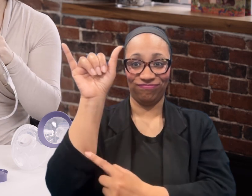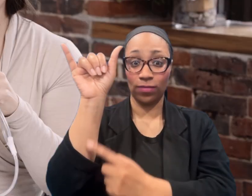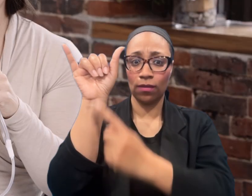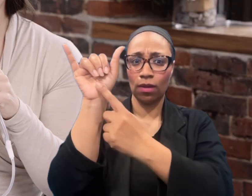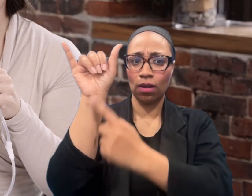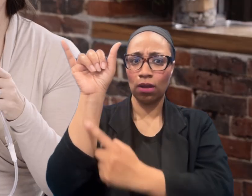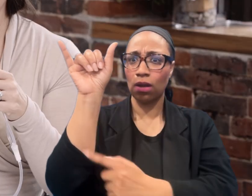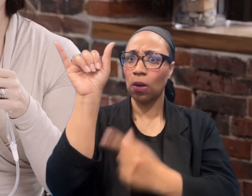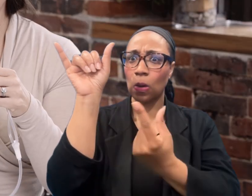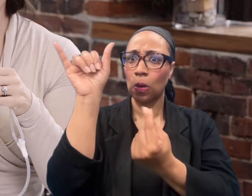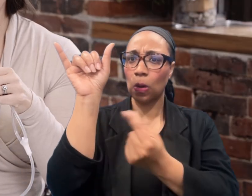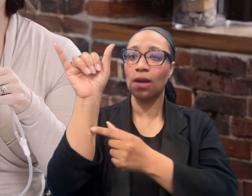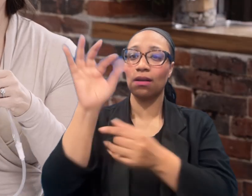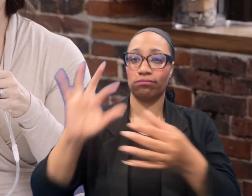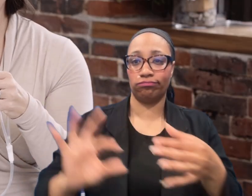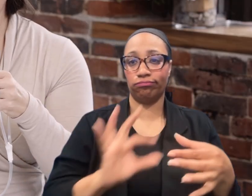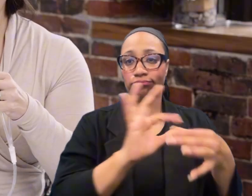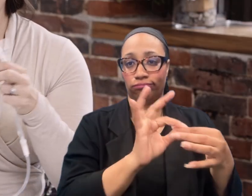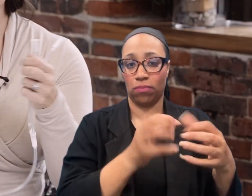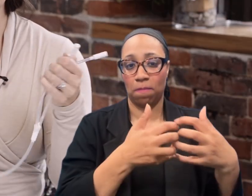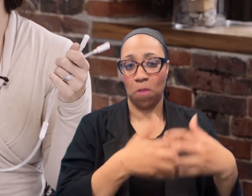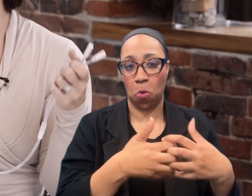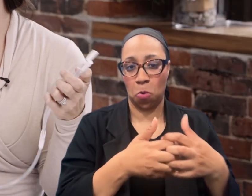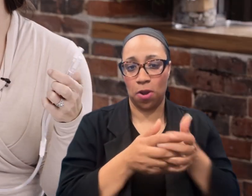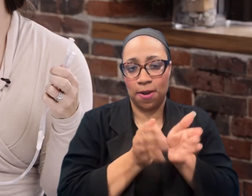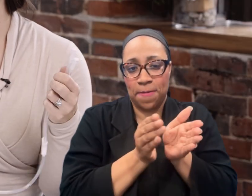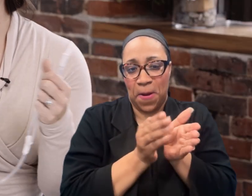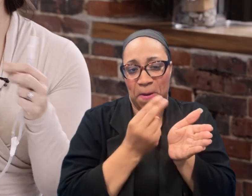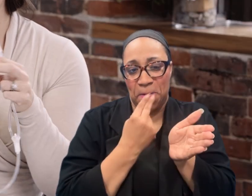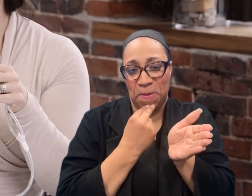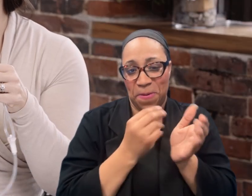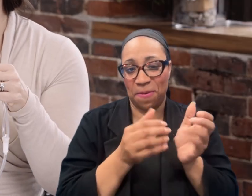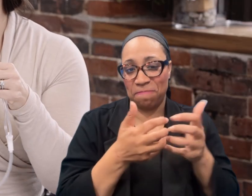there's a little opening on the bottom. All sides of the tubing do have adapters that you can see